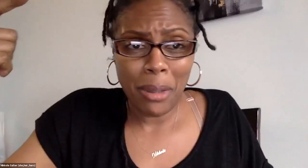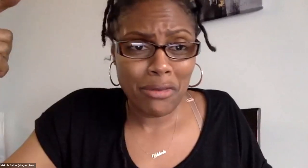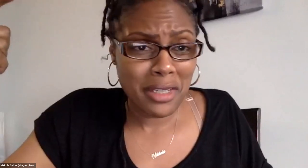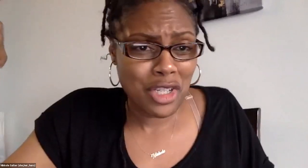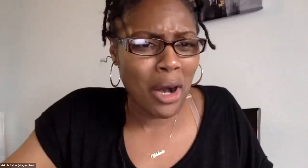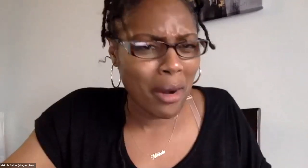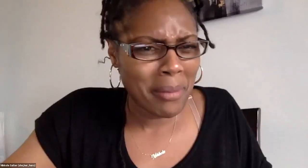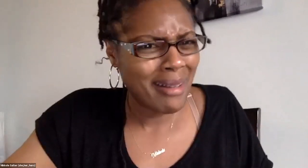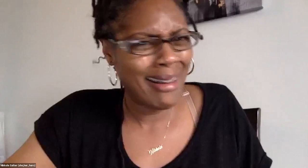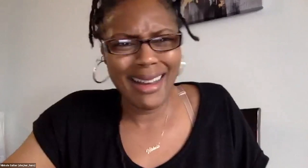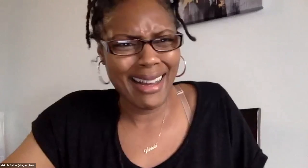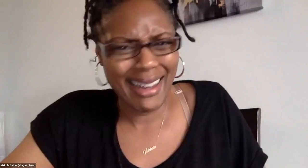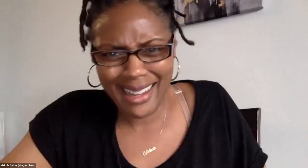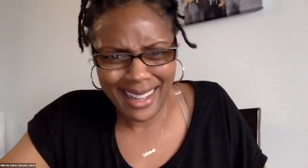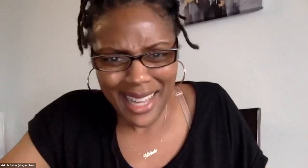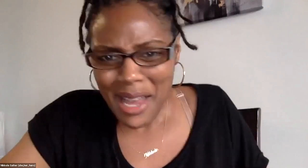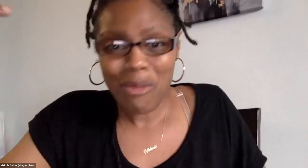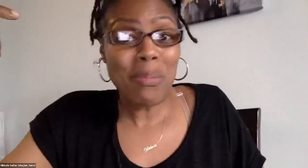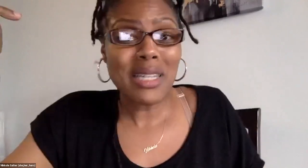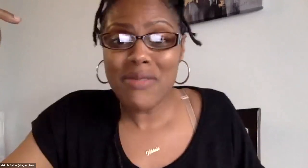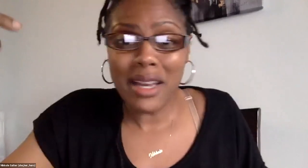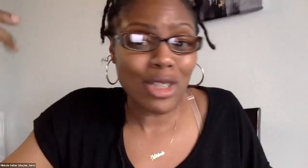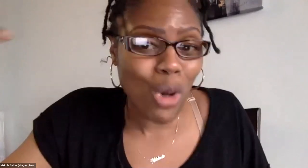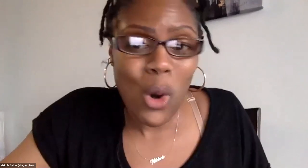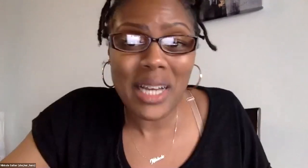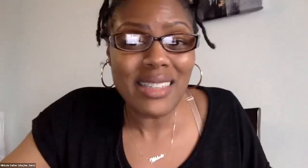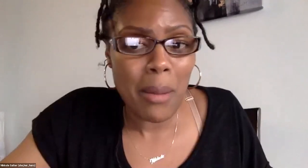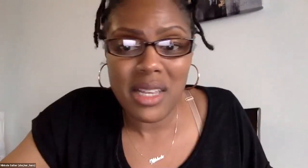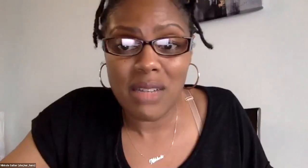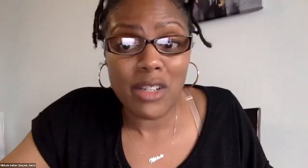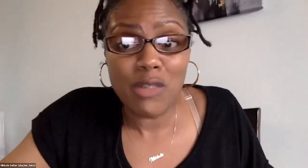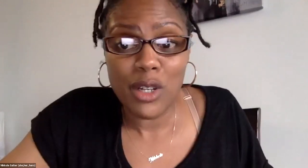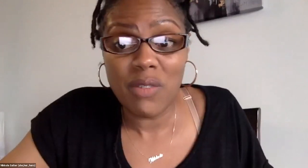impervious to harm . We believe that control and dominance of our spheres